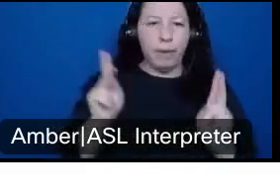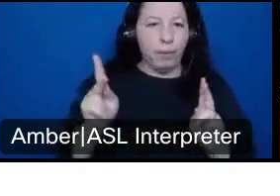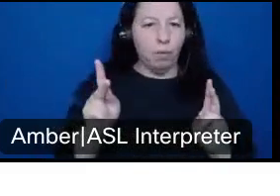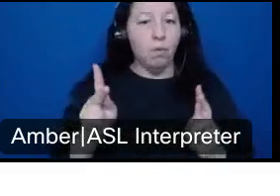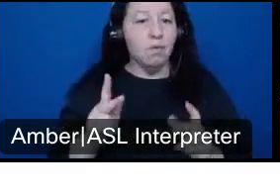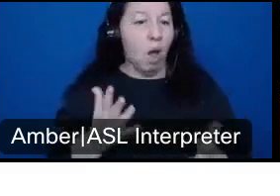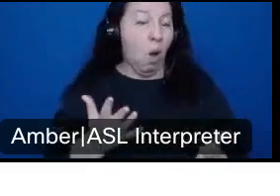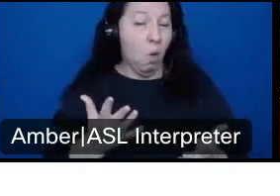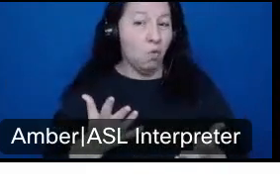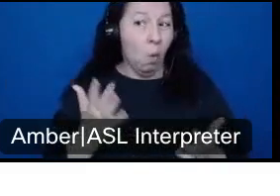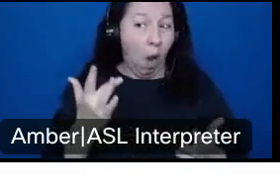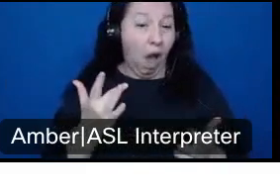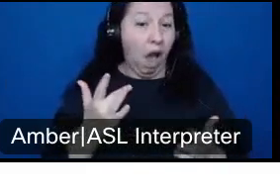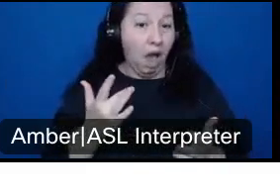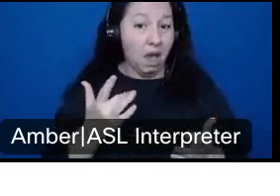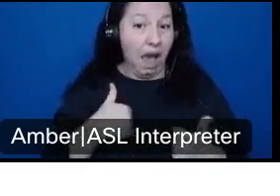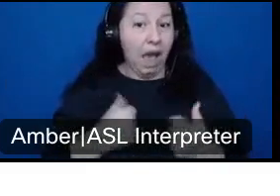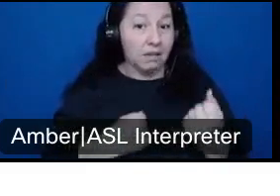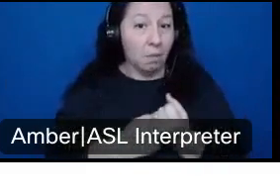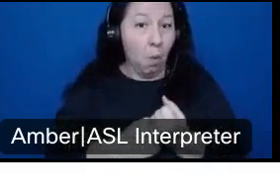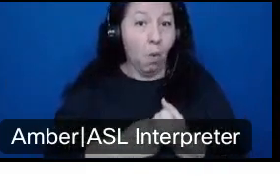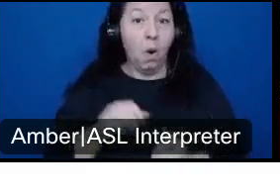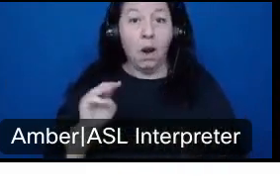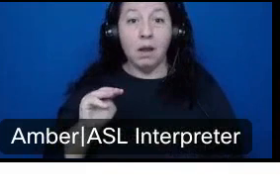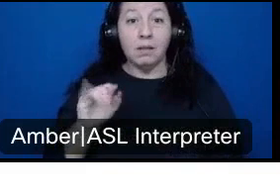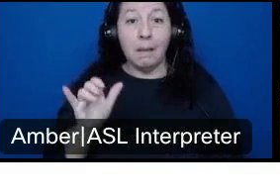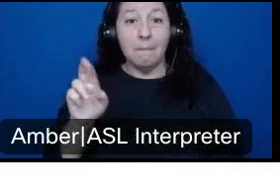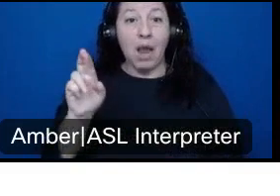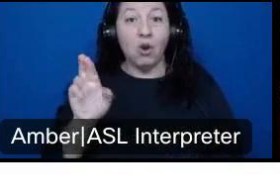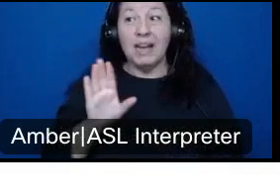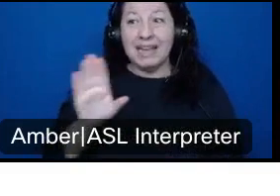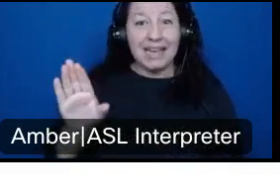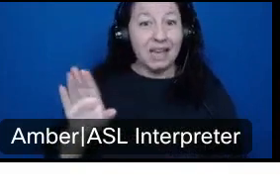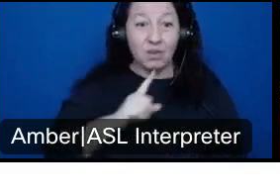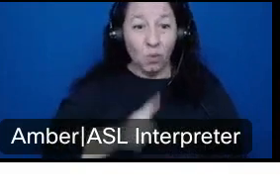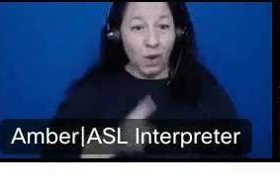I supported is that what was the mayor's heart really is is don't walk by.